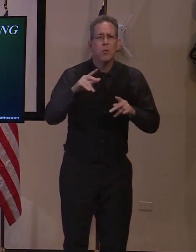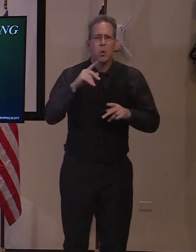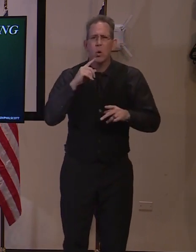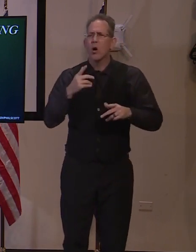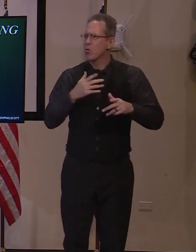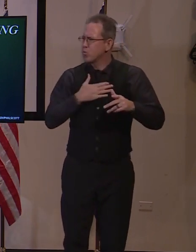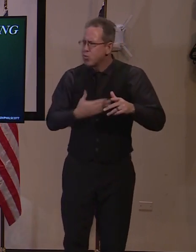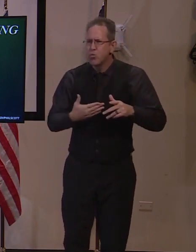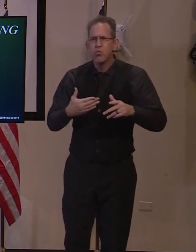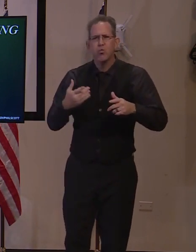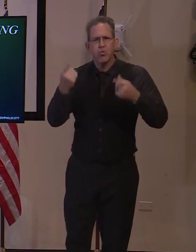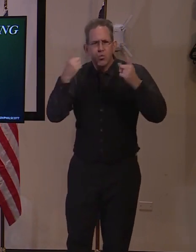they're not the problem.